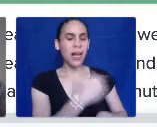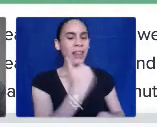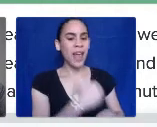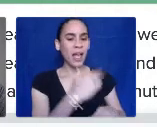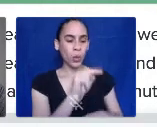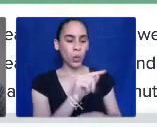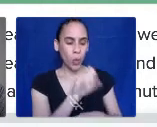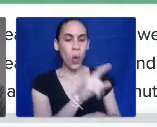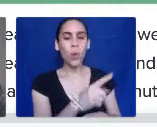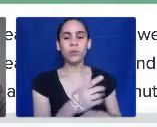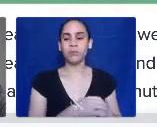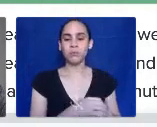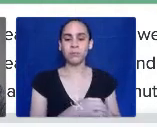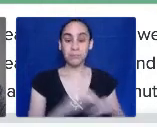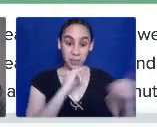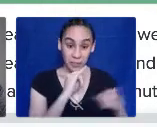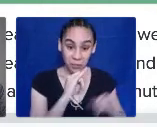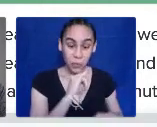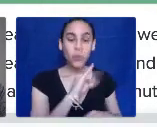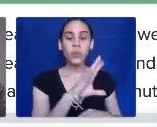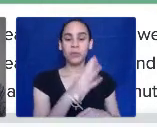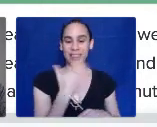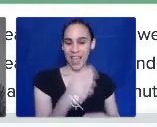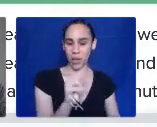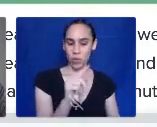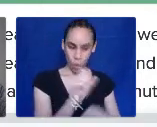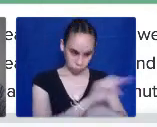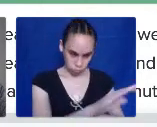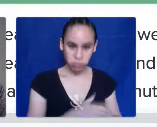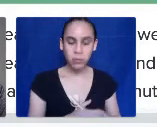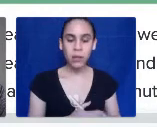a thank you note ask about next steps right if you don't hear back wait a week send a kind curious